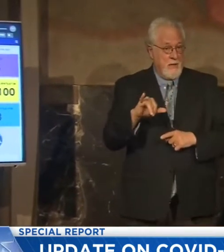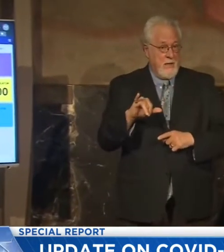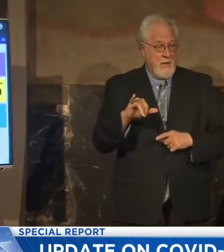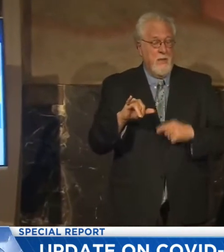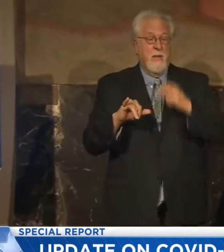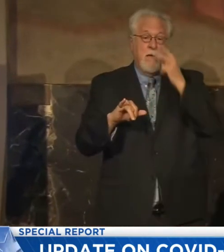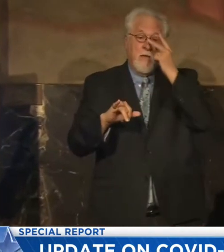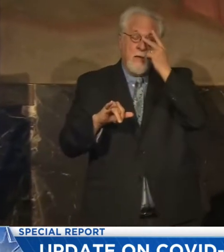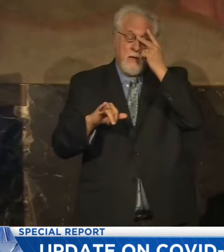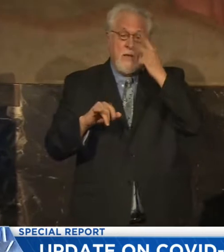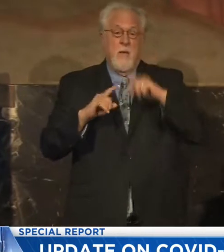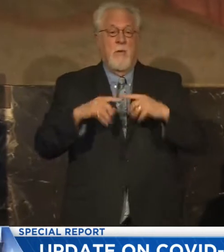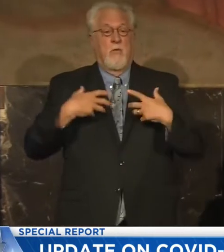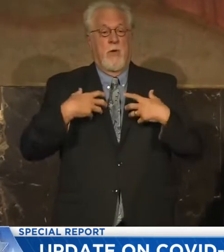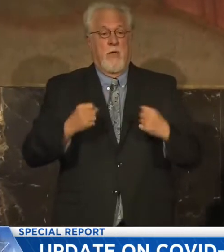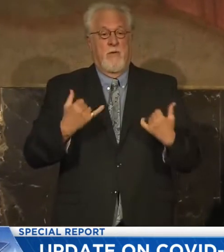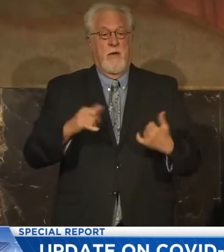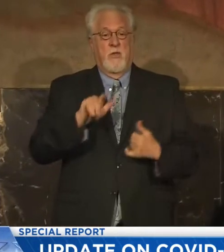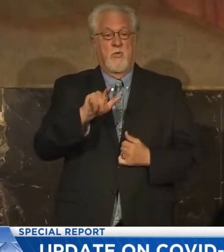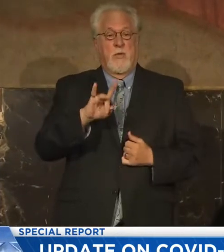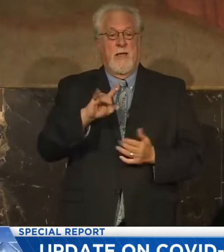I ALSO POINT OUT BECAUSE WE